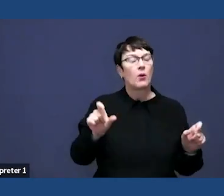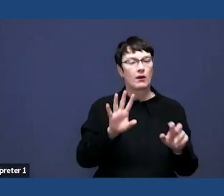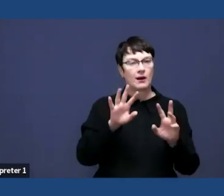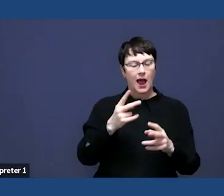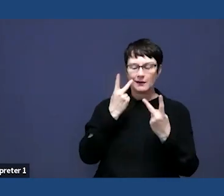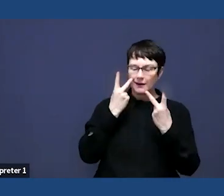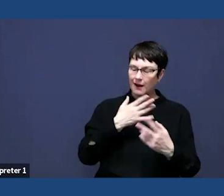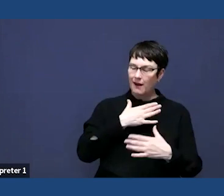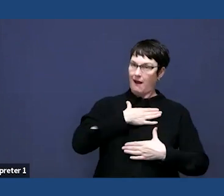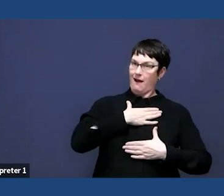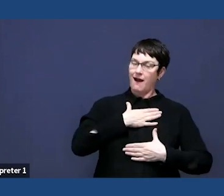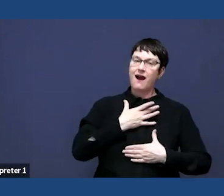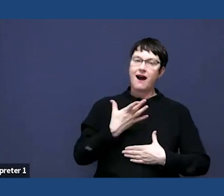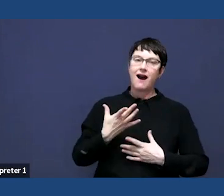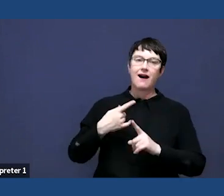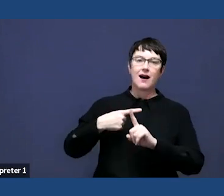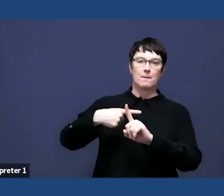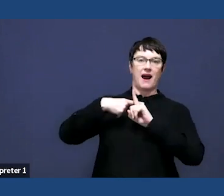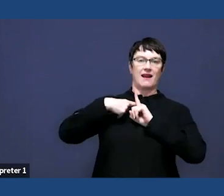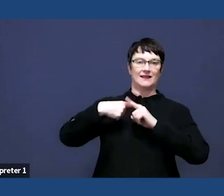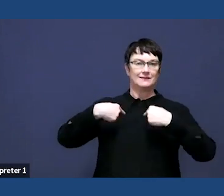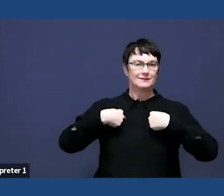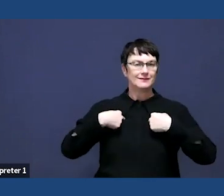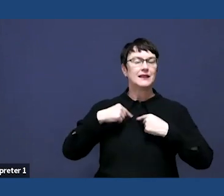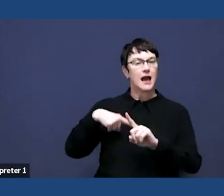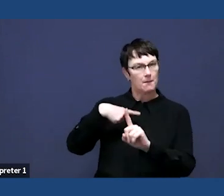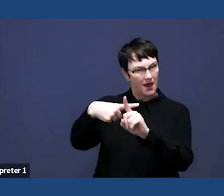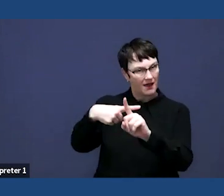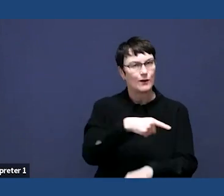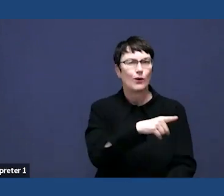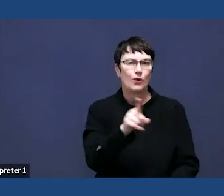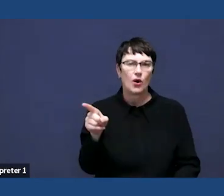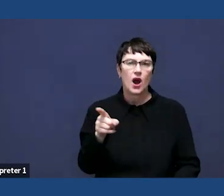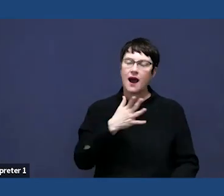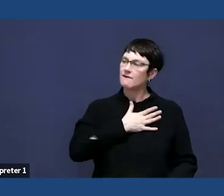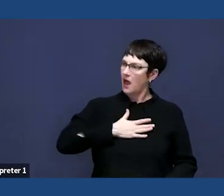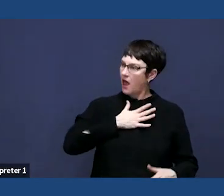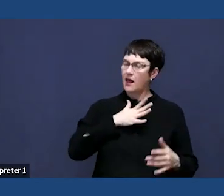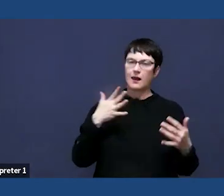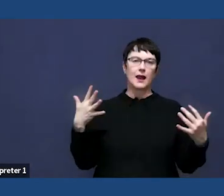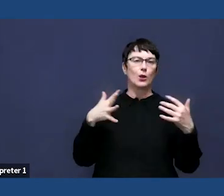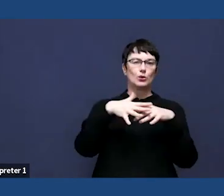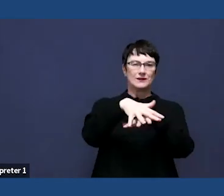And everyone has a more inclusive experience and feels more empowered to bring their full